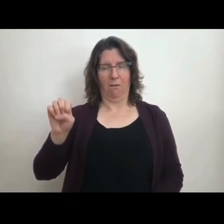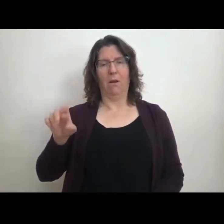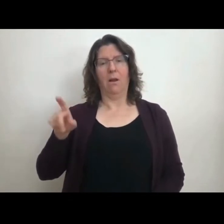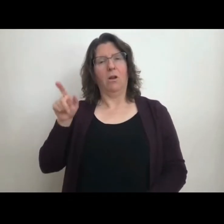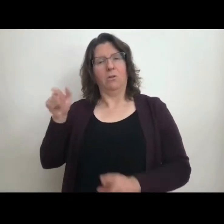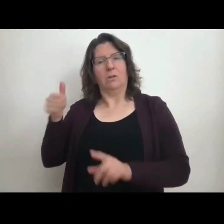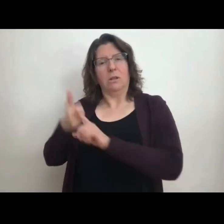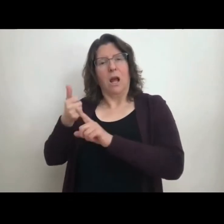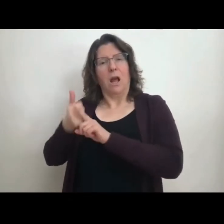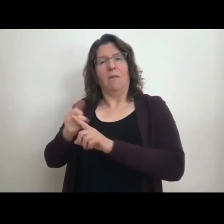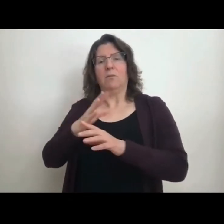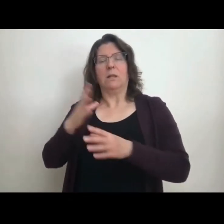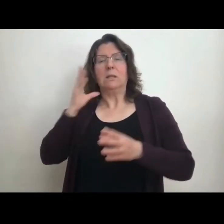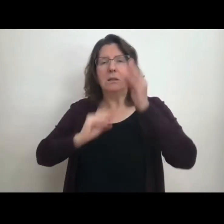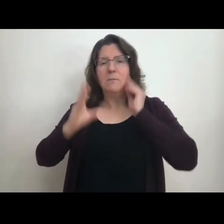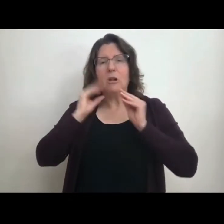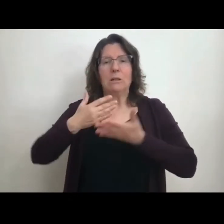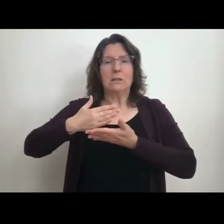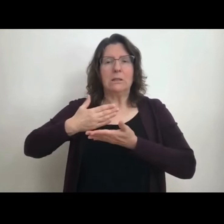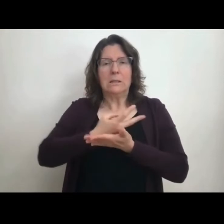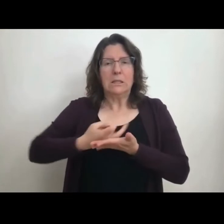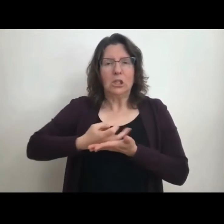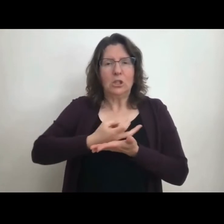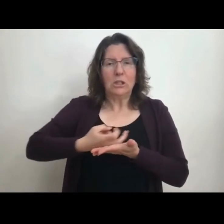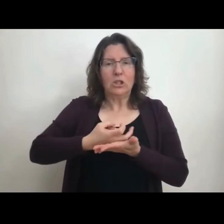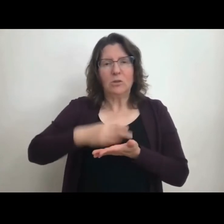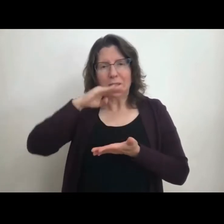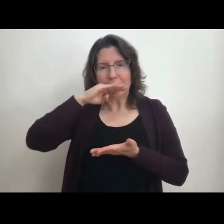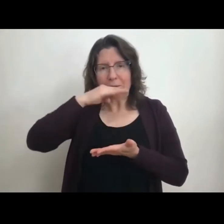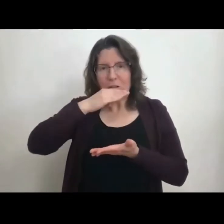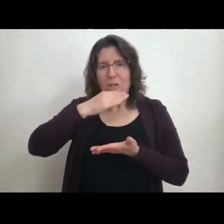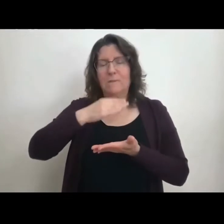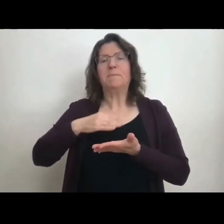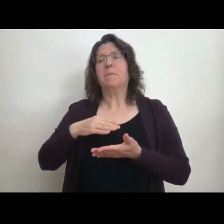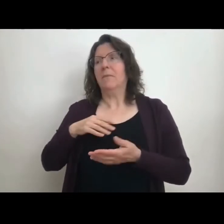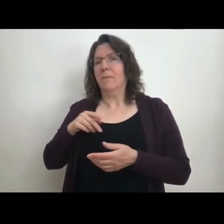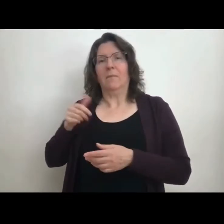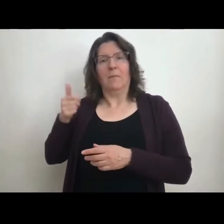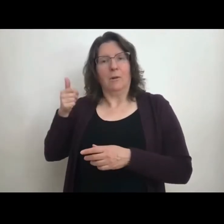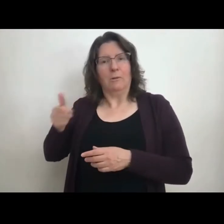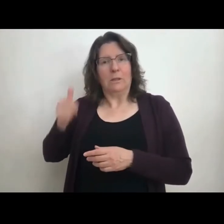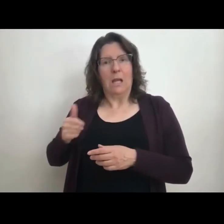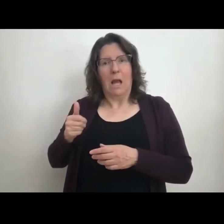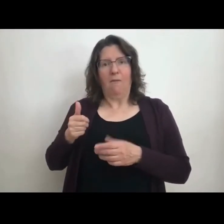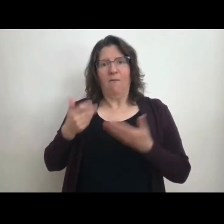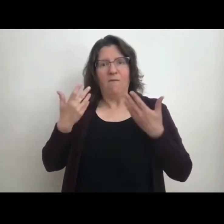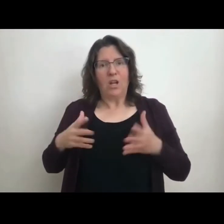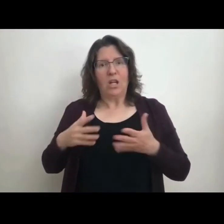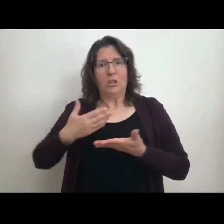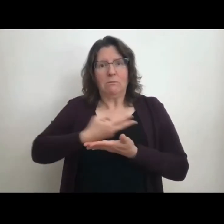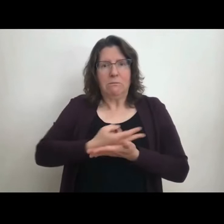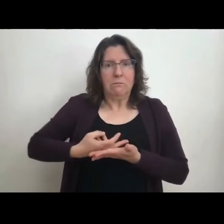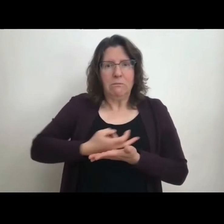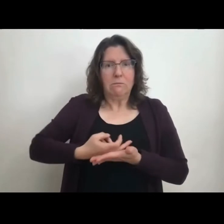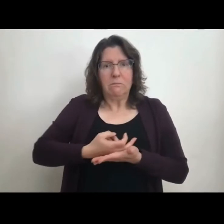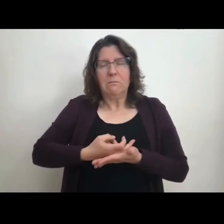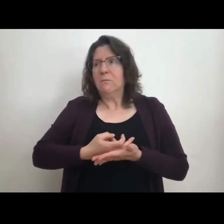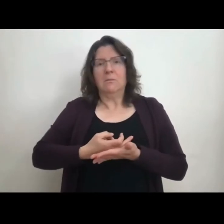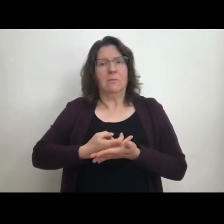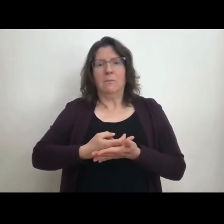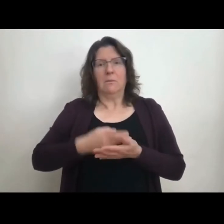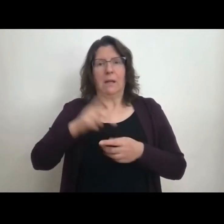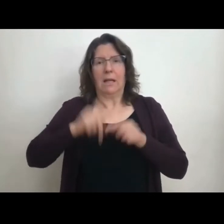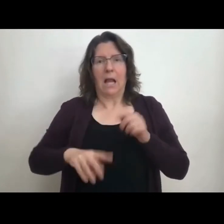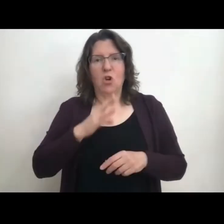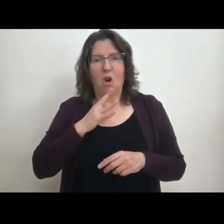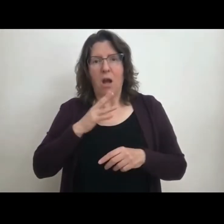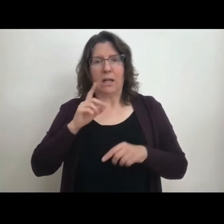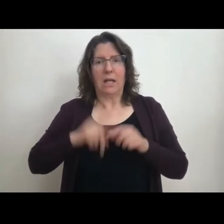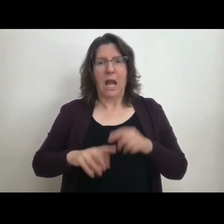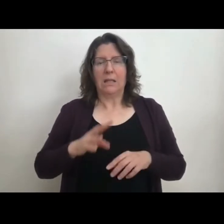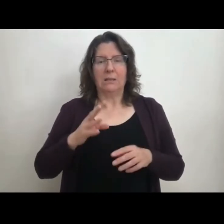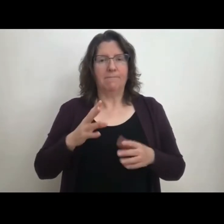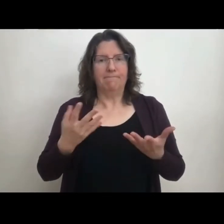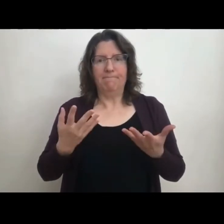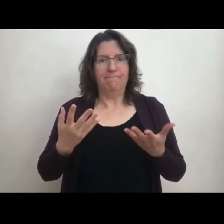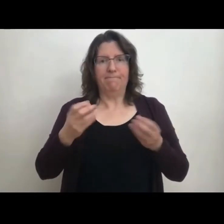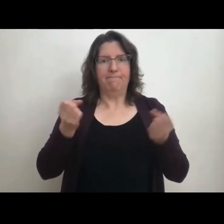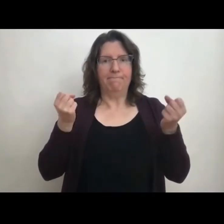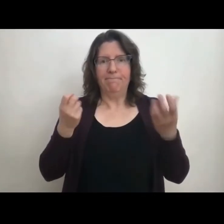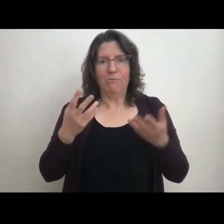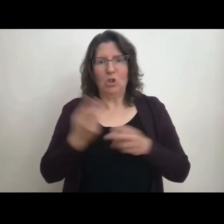It was based on her own experience having had a number of seizures which left her unable to speak or use English.